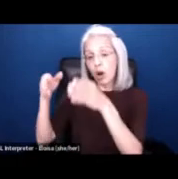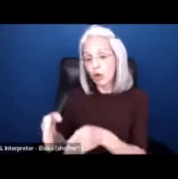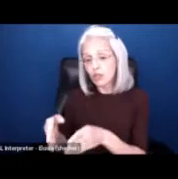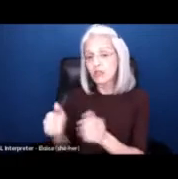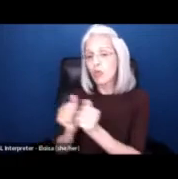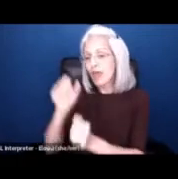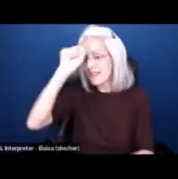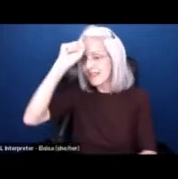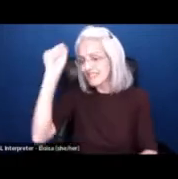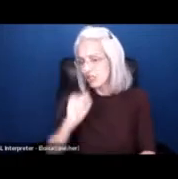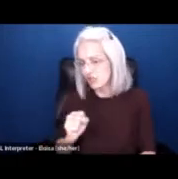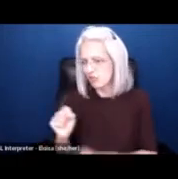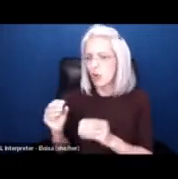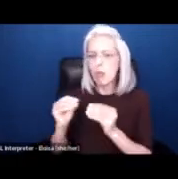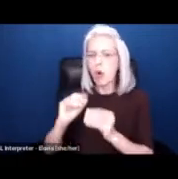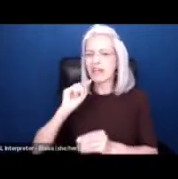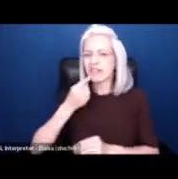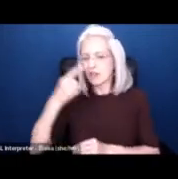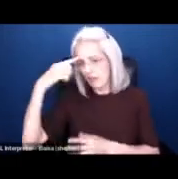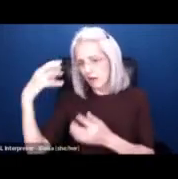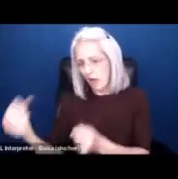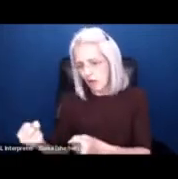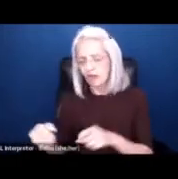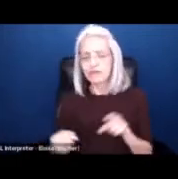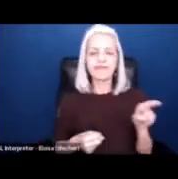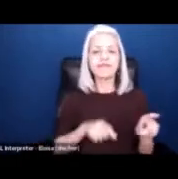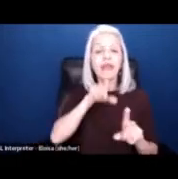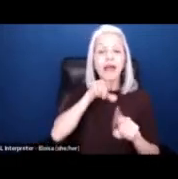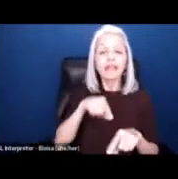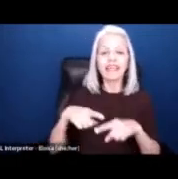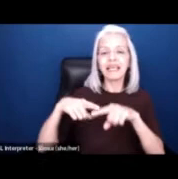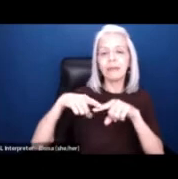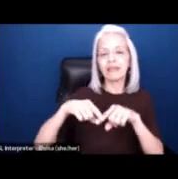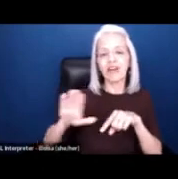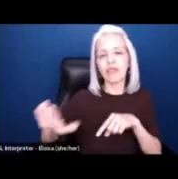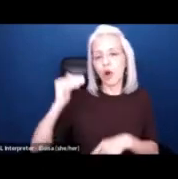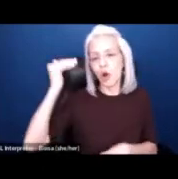John Corrigan: it would depend on their current kind of conscious awareness. So somebody